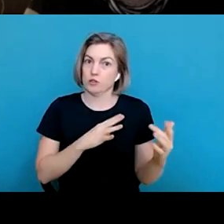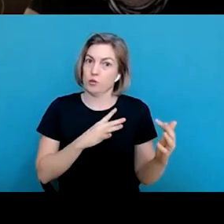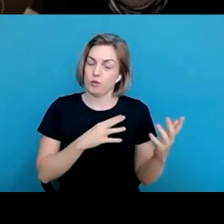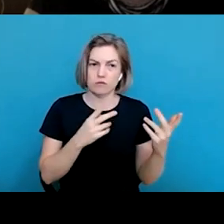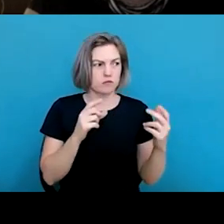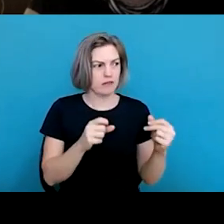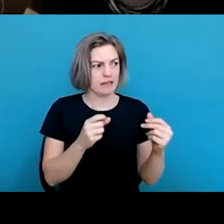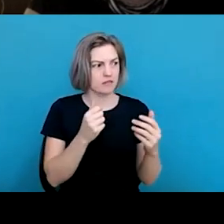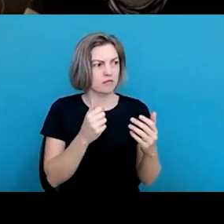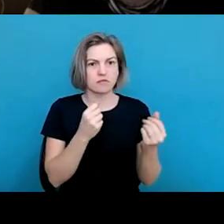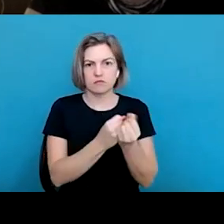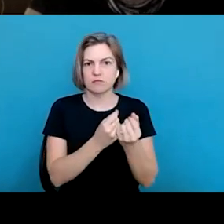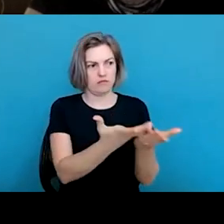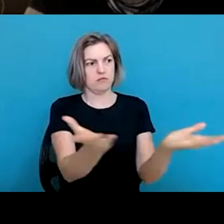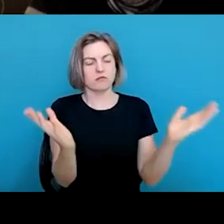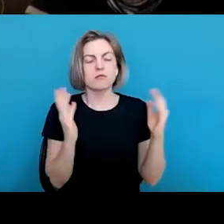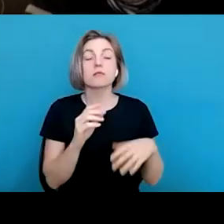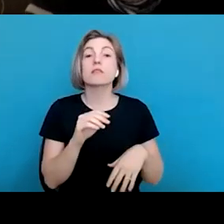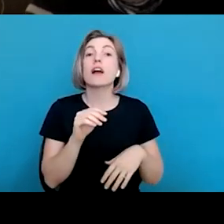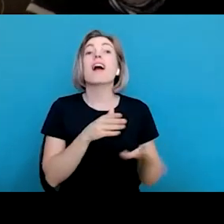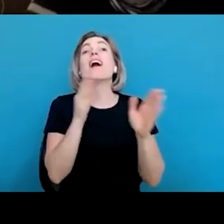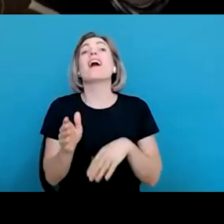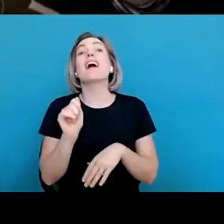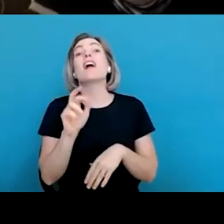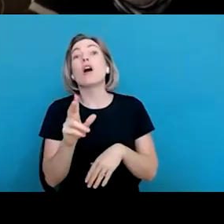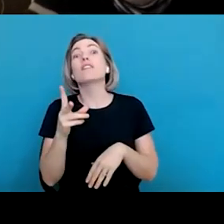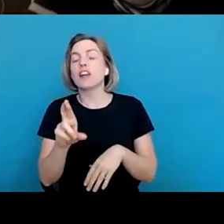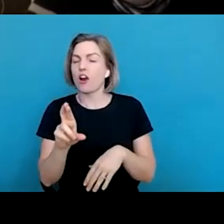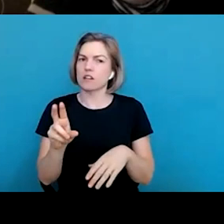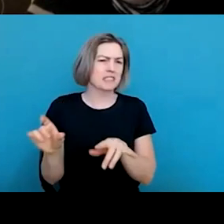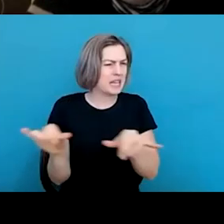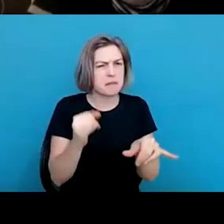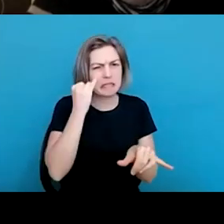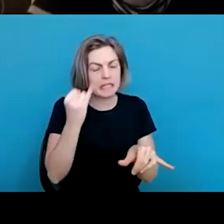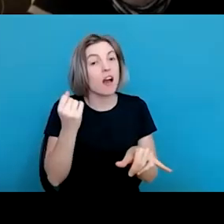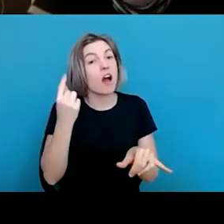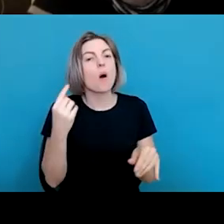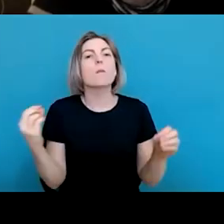AR and VR are allowing us to do the same thing with a tremendously greater variety of experiences.